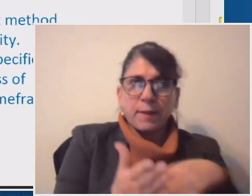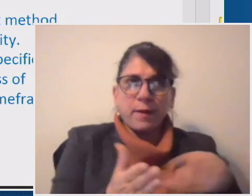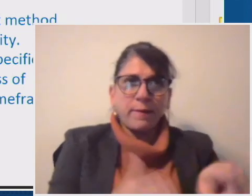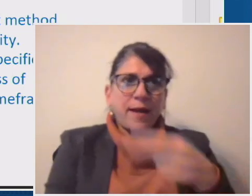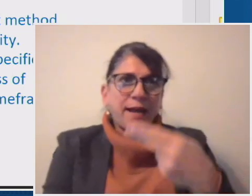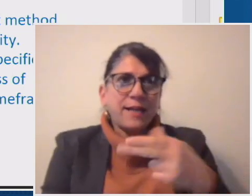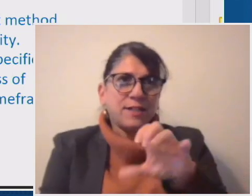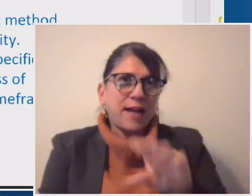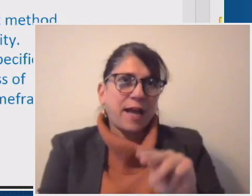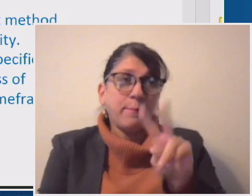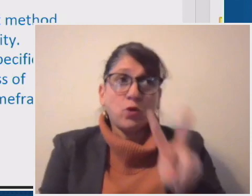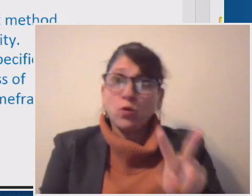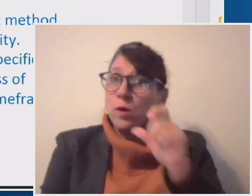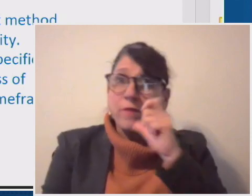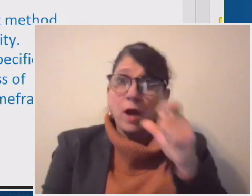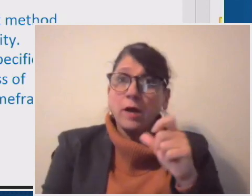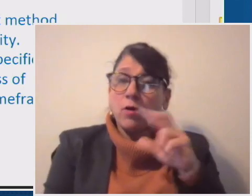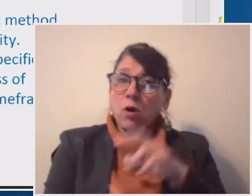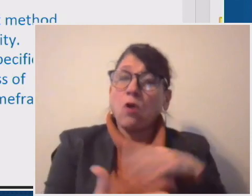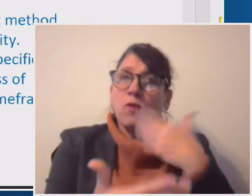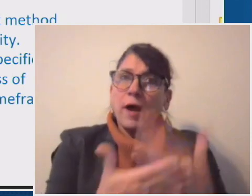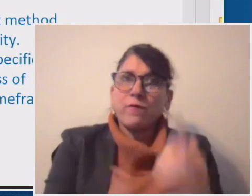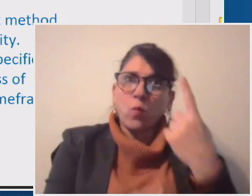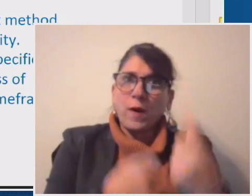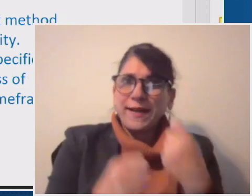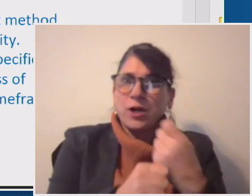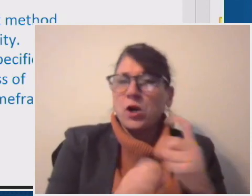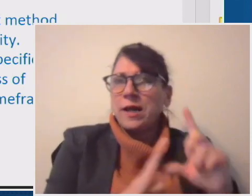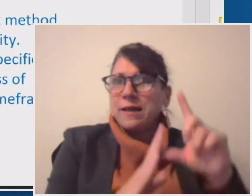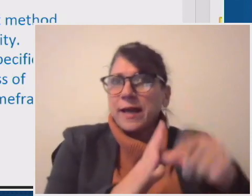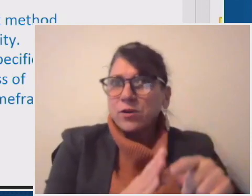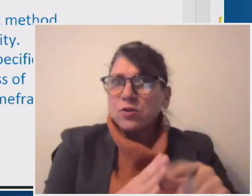us for some times a year, sometimes as long as two years afterwards.